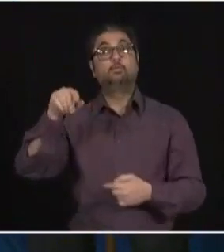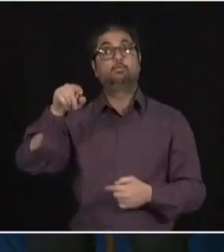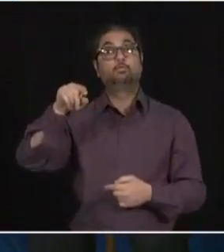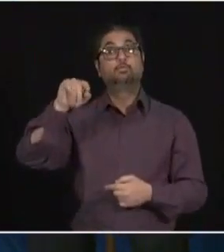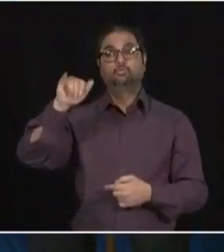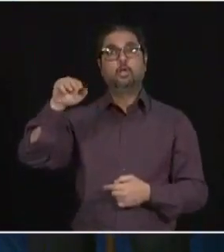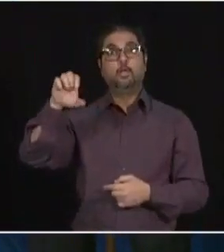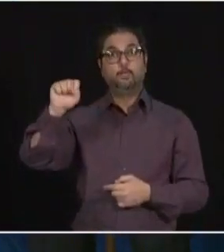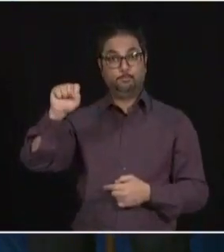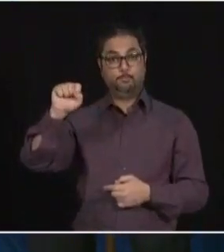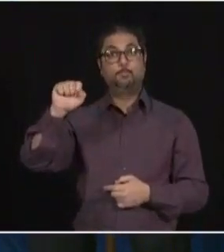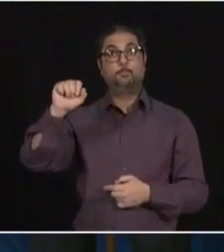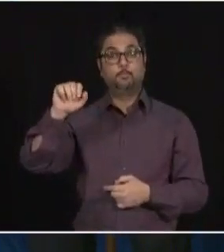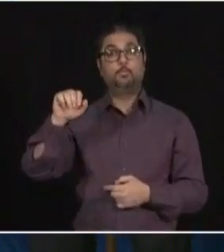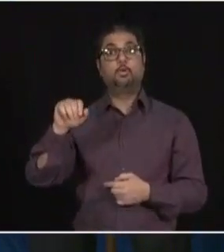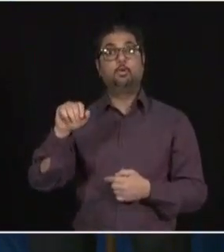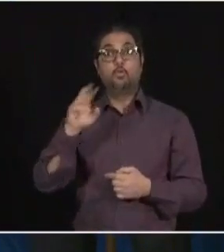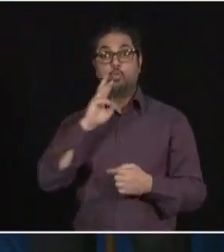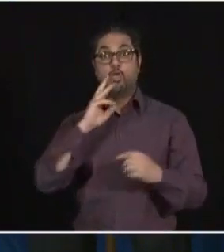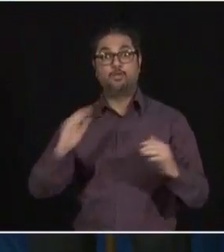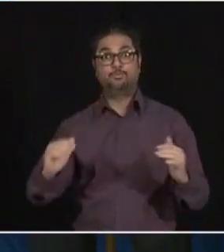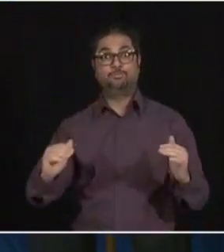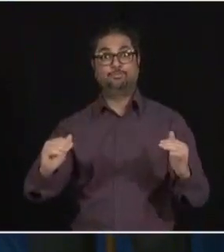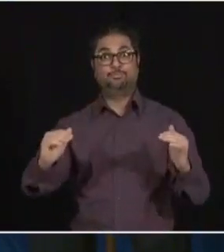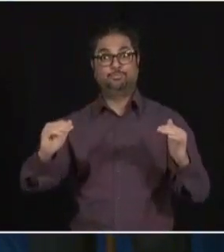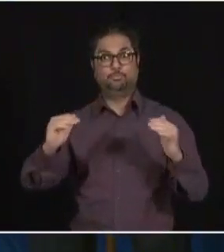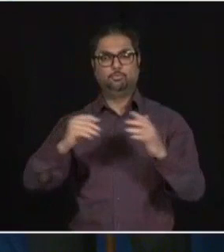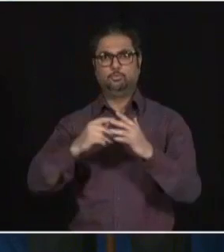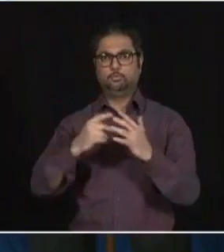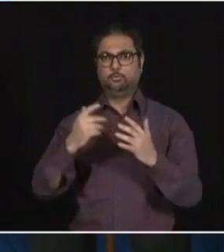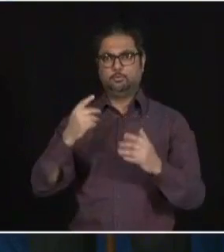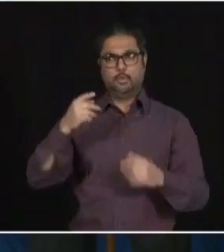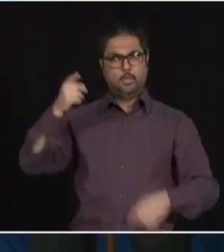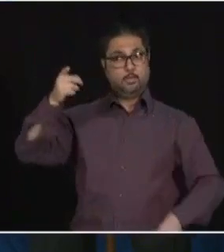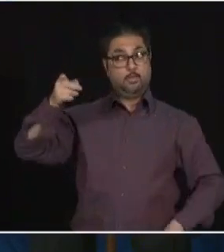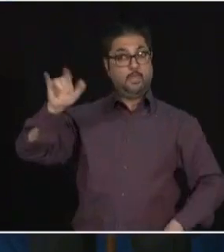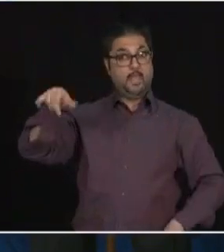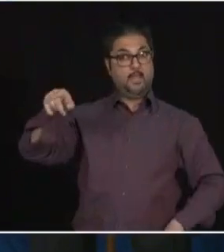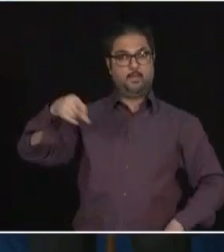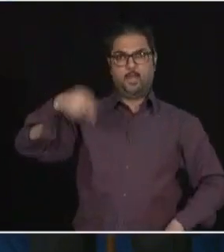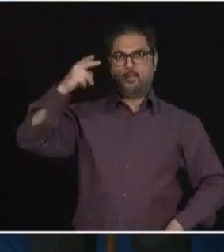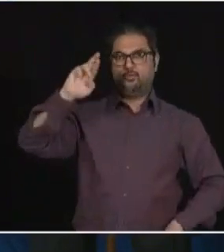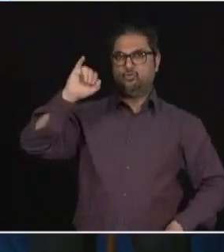assess conditions in this area. We will continue to assess the flooding